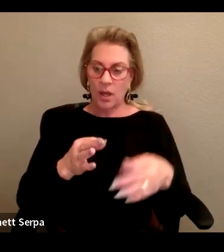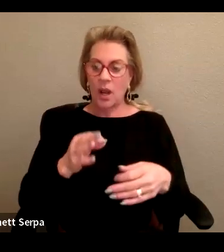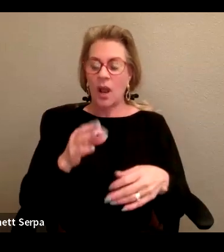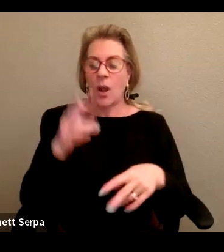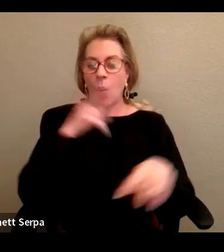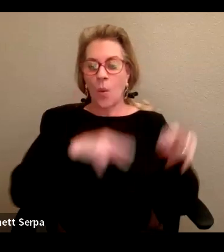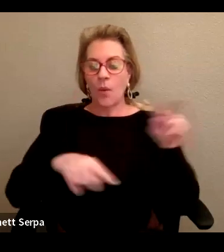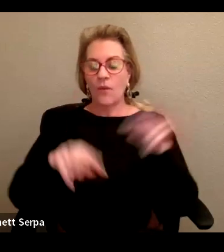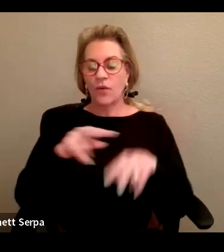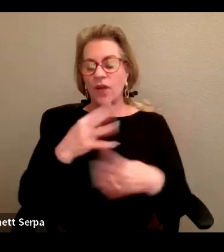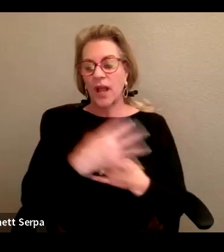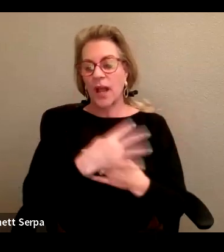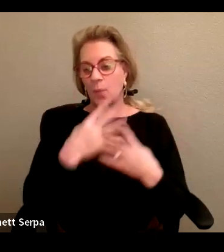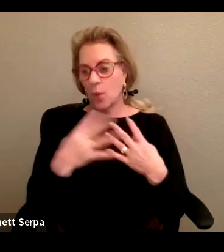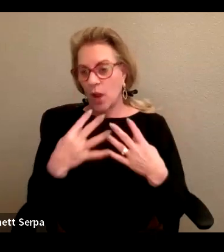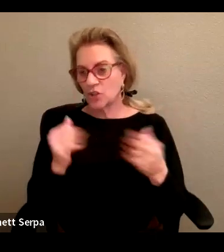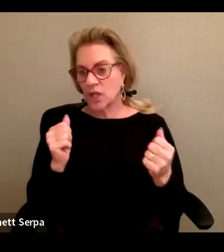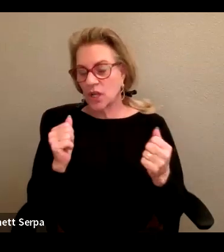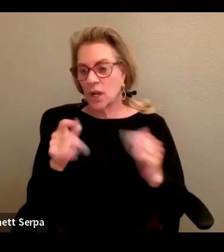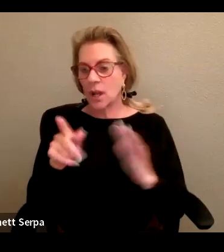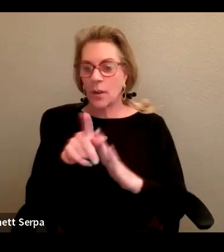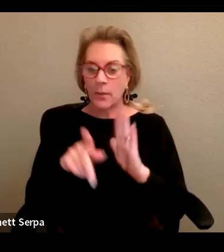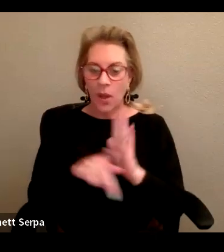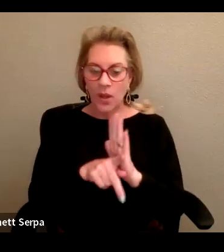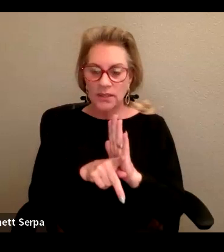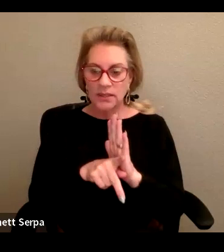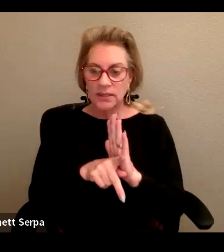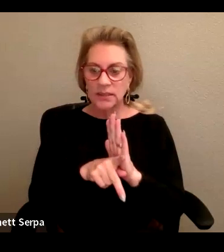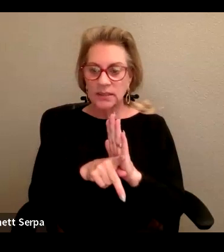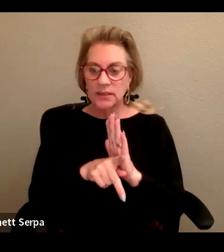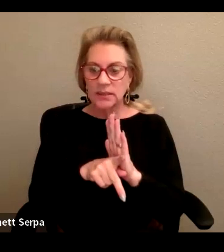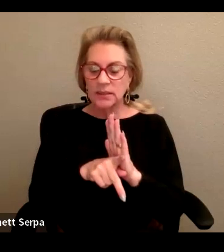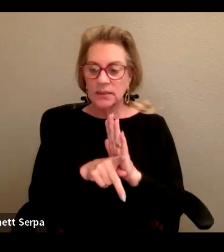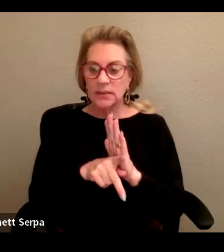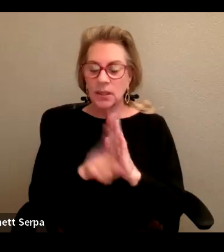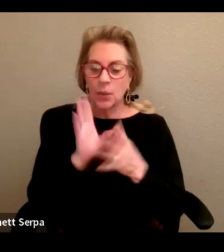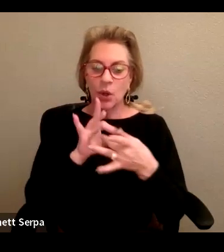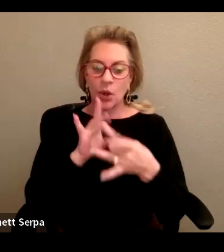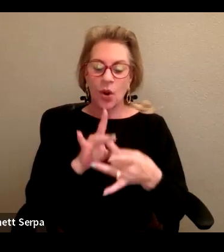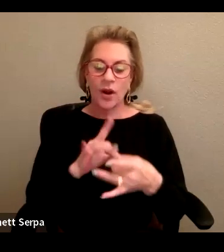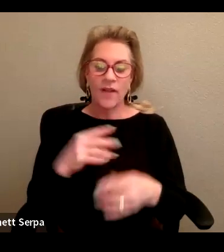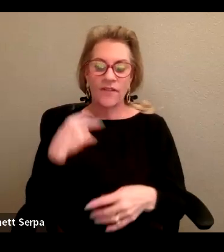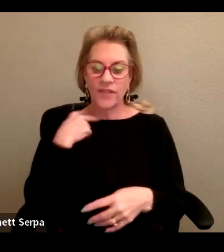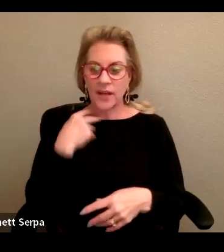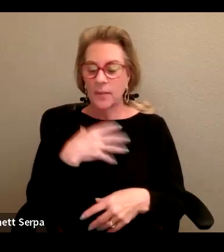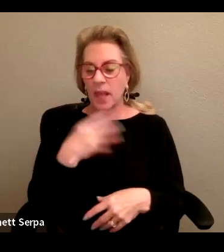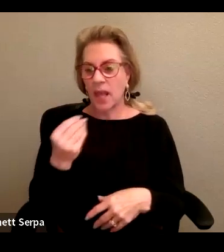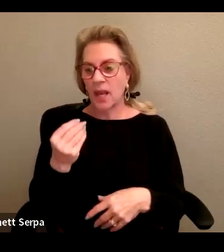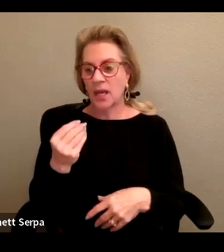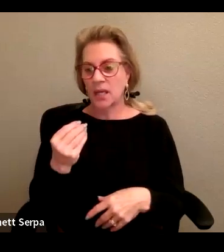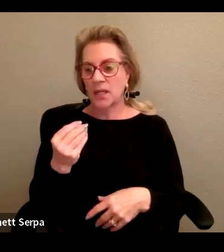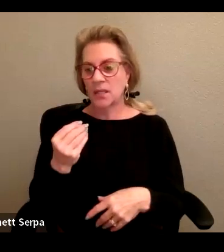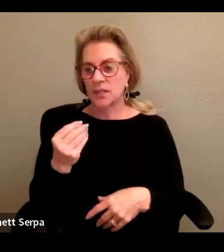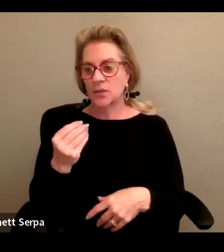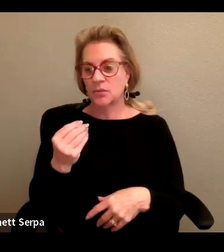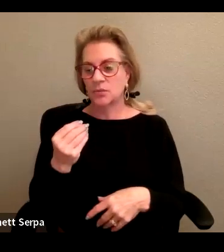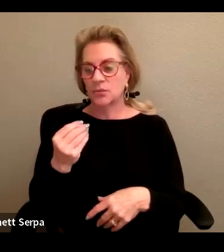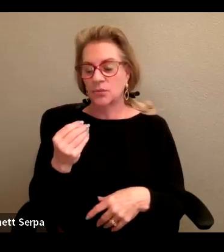of immigration policies um regarding victims and um Crime Victims and children